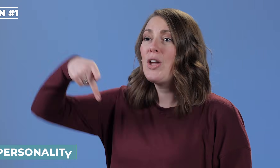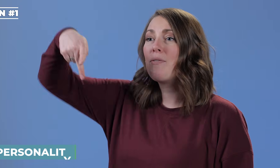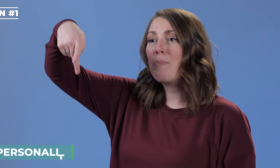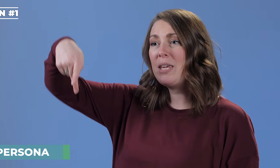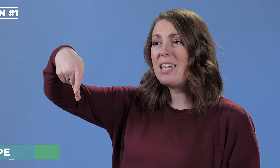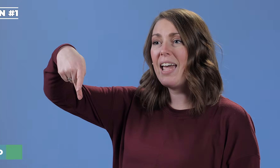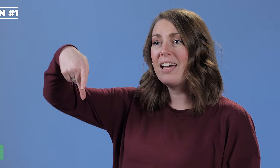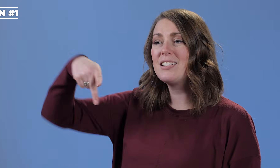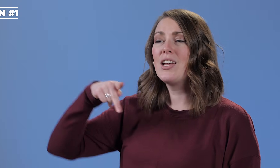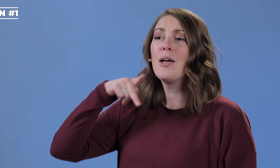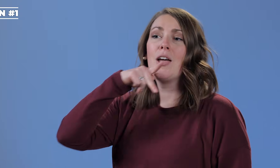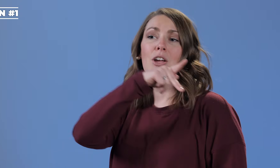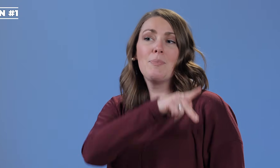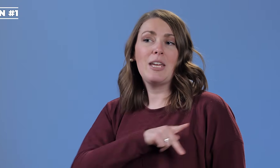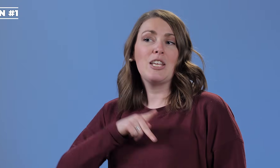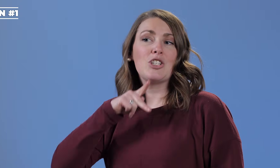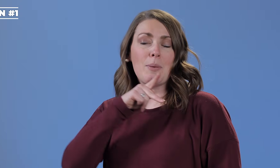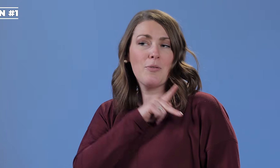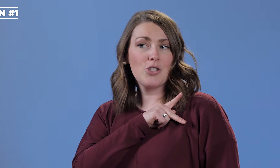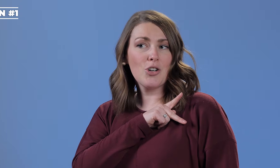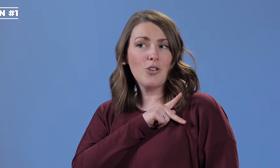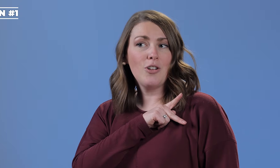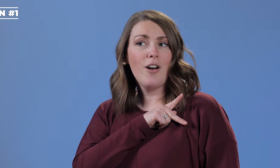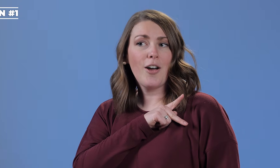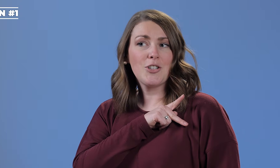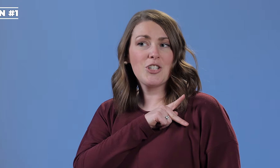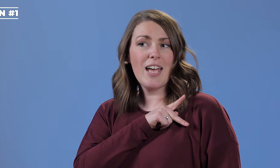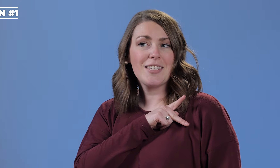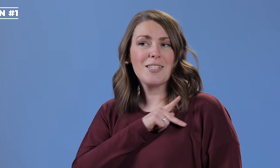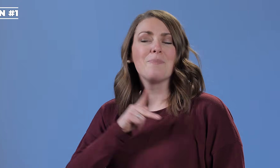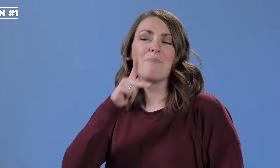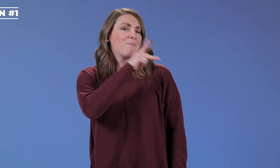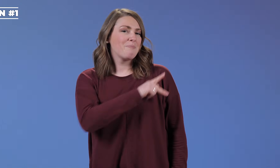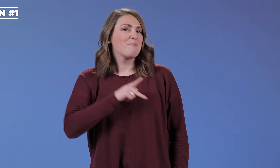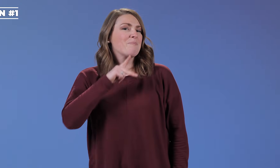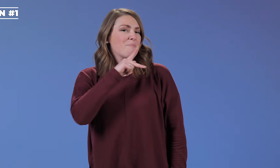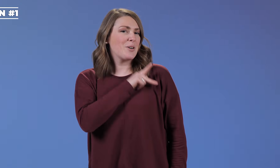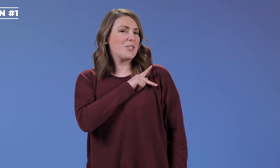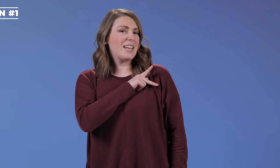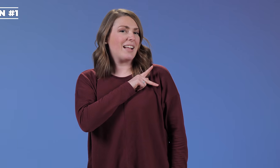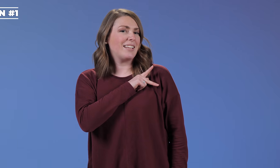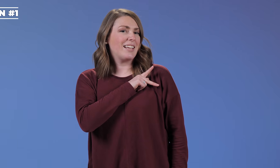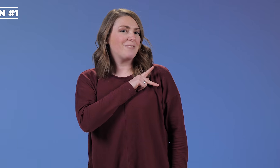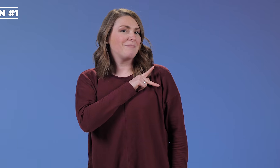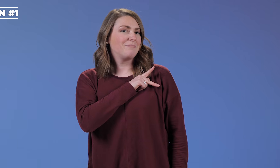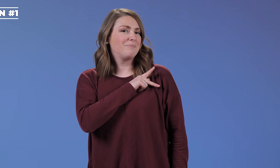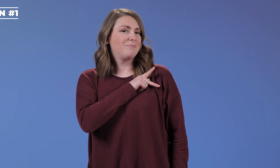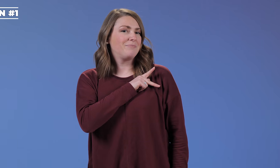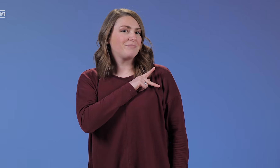You have a P-hand making the shape of a circle on your chest personality.